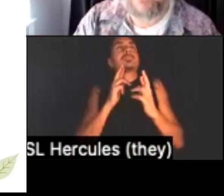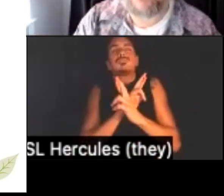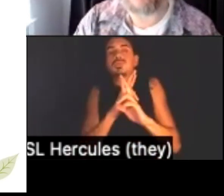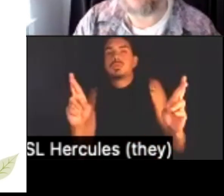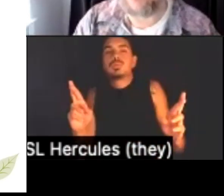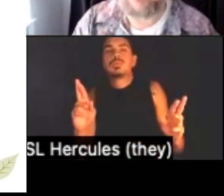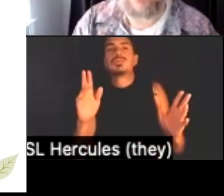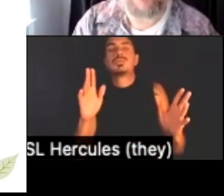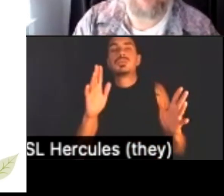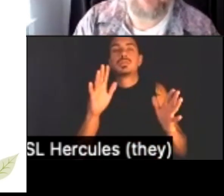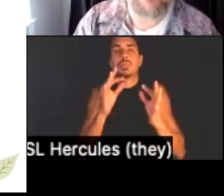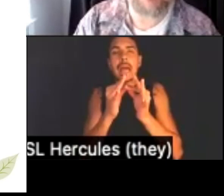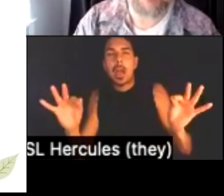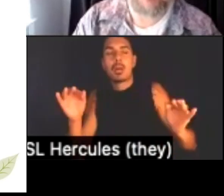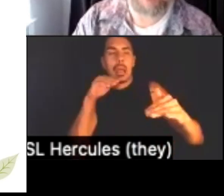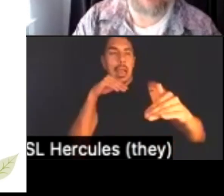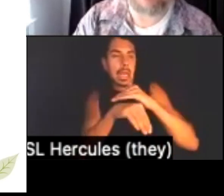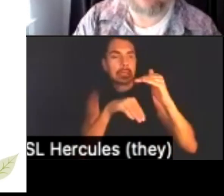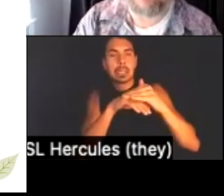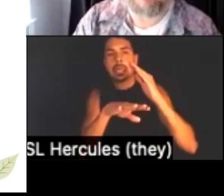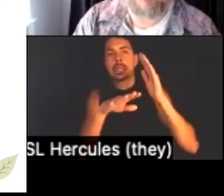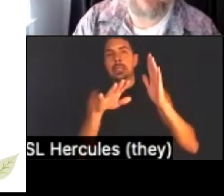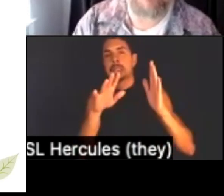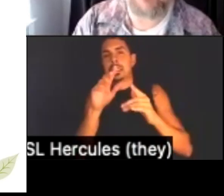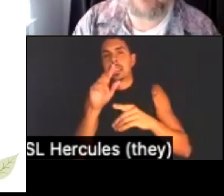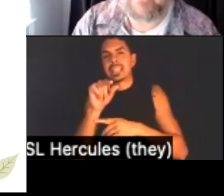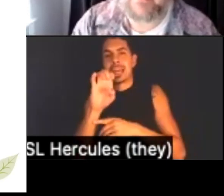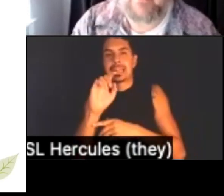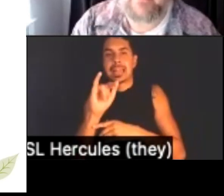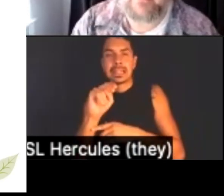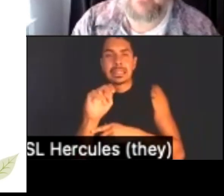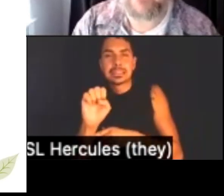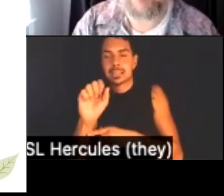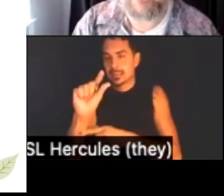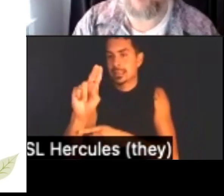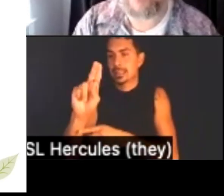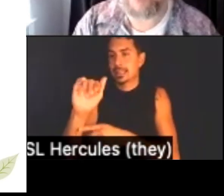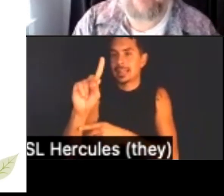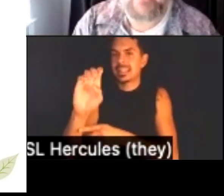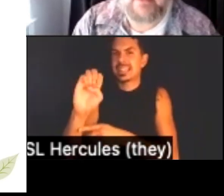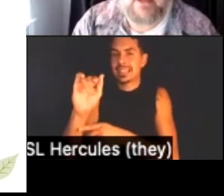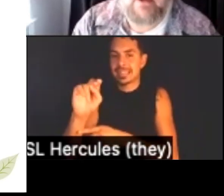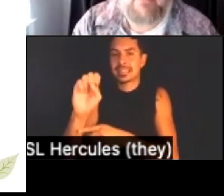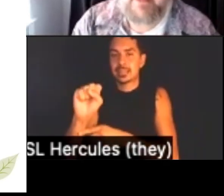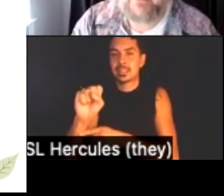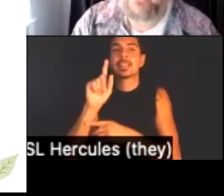and access and guidelines for folks is out of UCSF, the University of California San Francisco